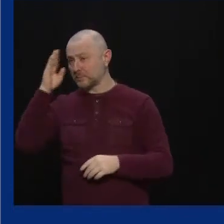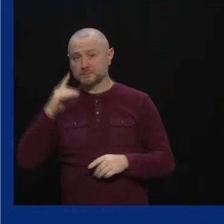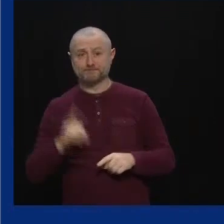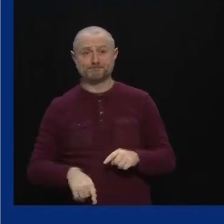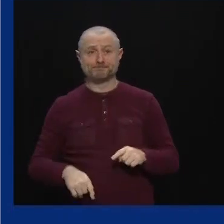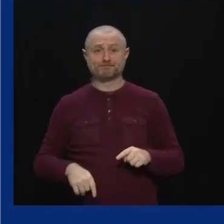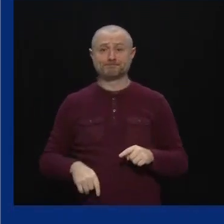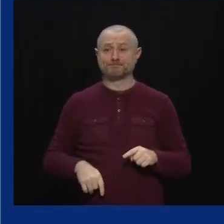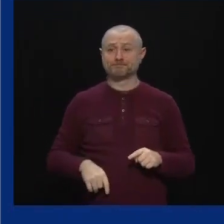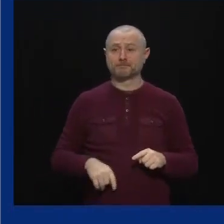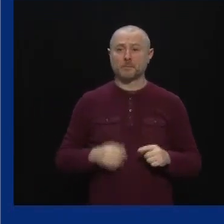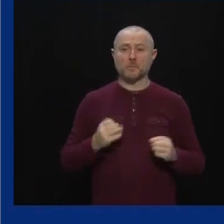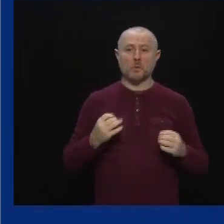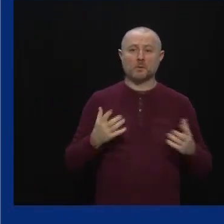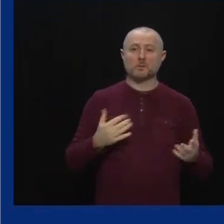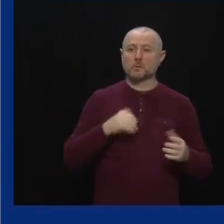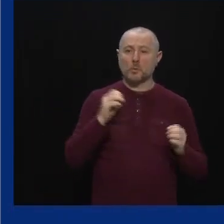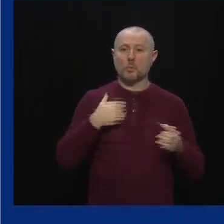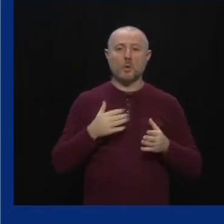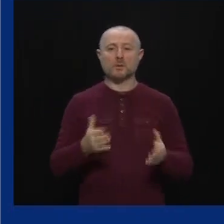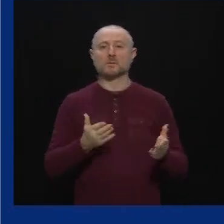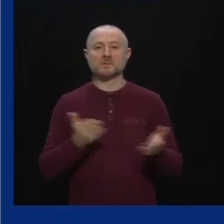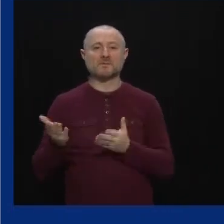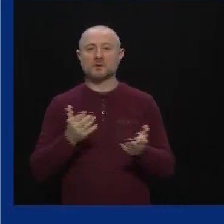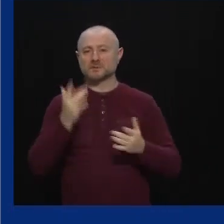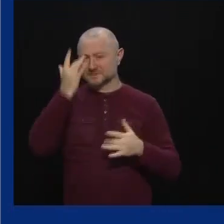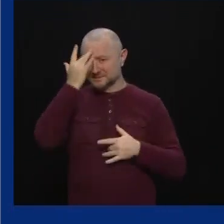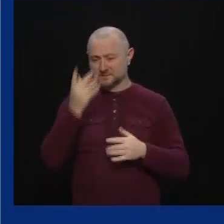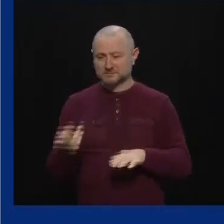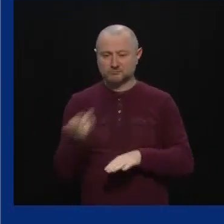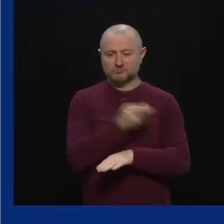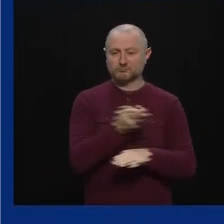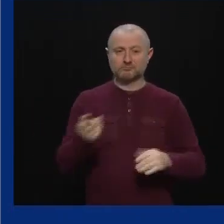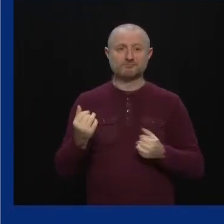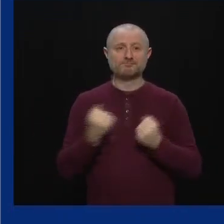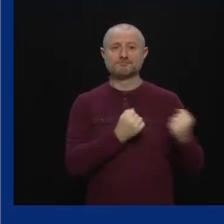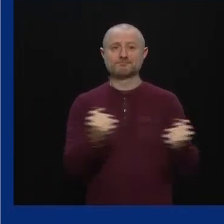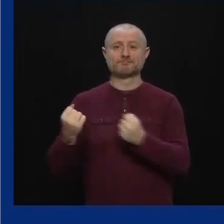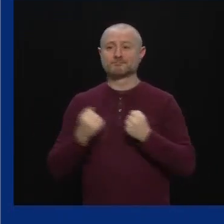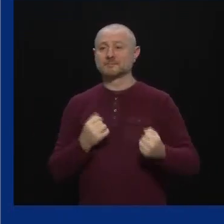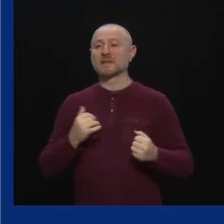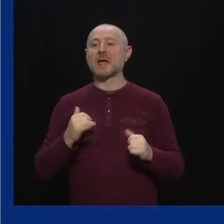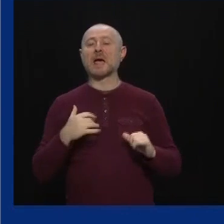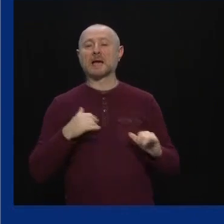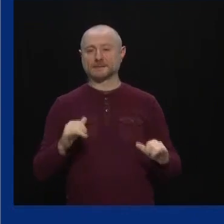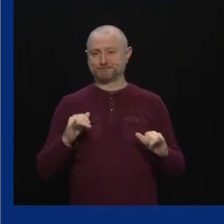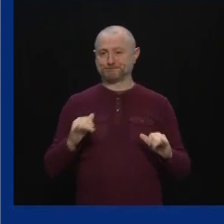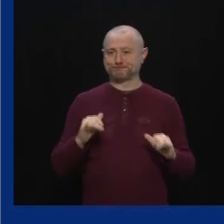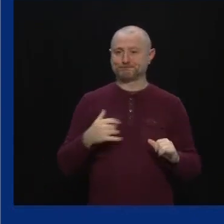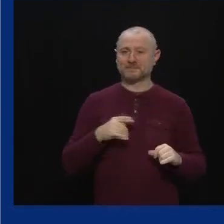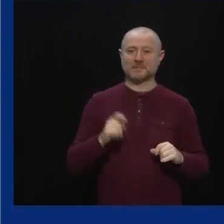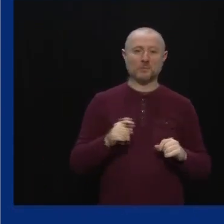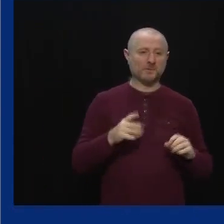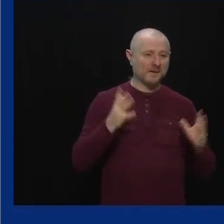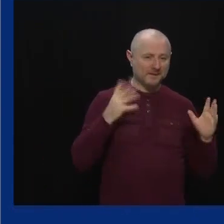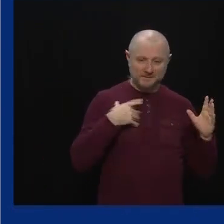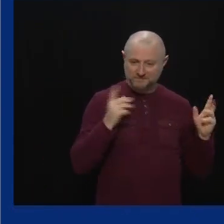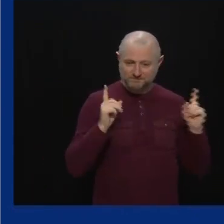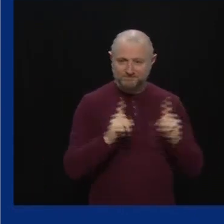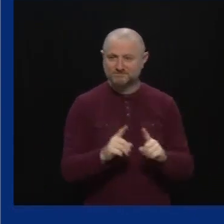OTHER HOSPITALS BECAUSE ALL OF OUR EMTs ARE VOLUNTEERS. THEY HAVE OTHER JOBS DURING THE DAY.